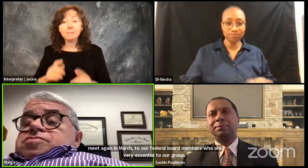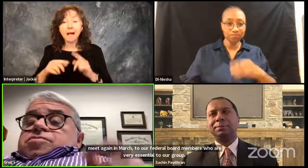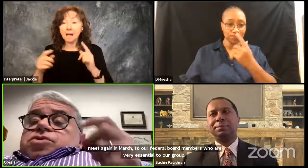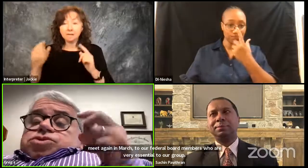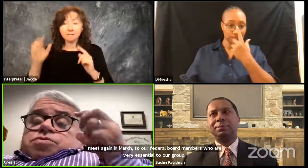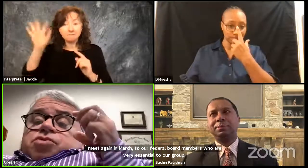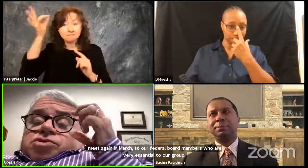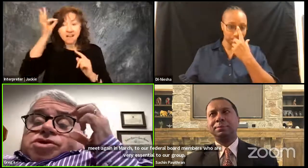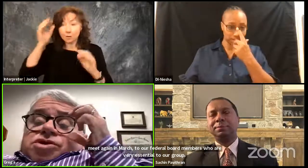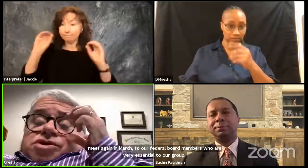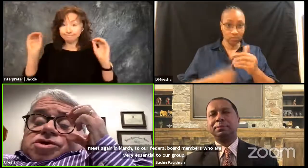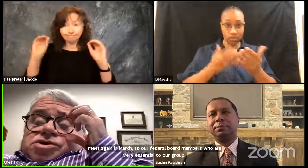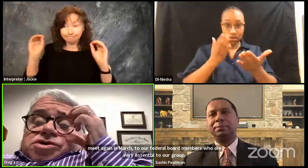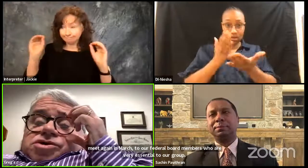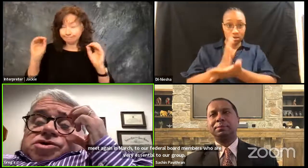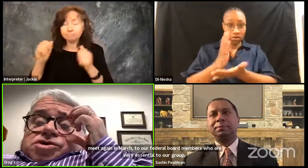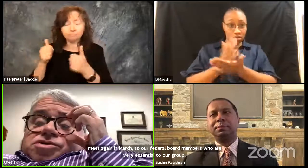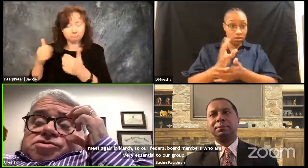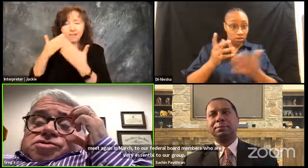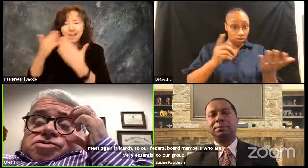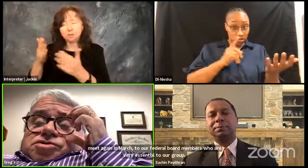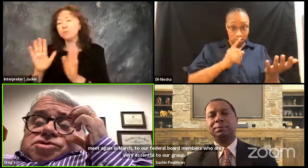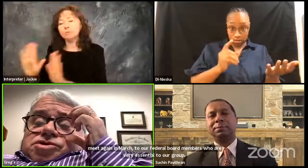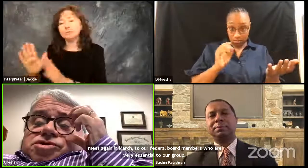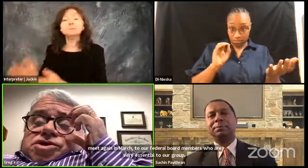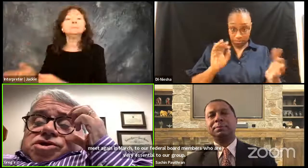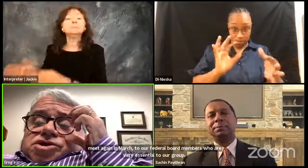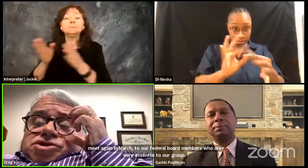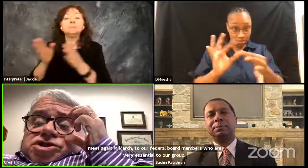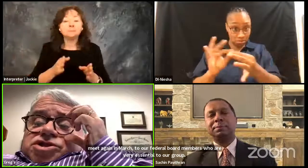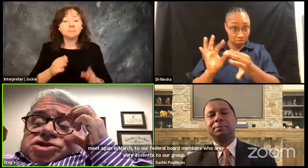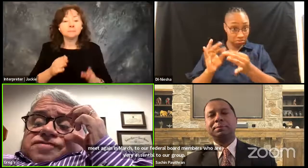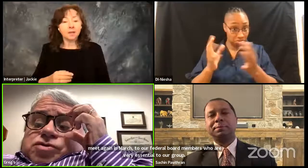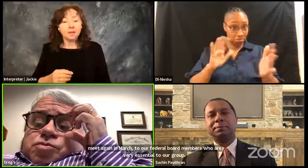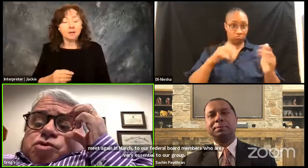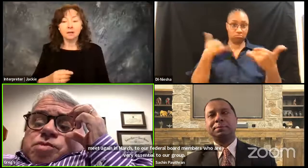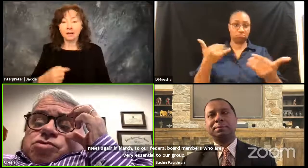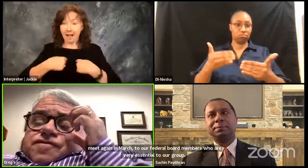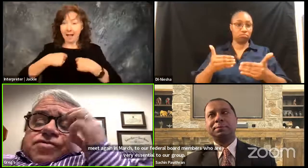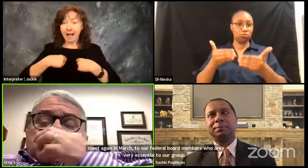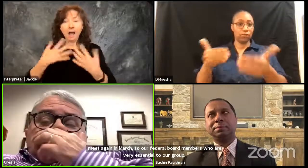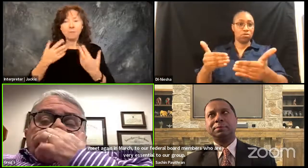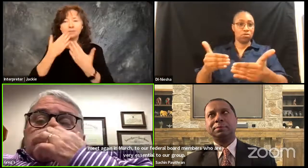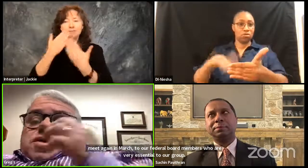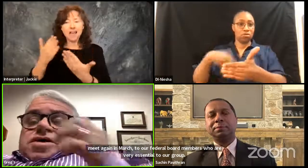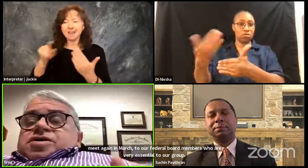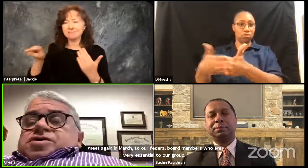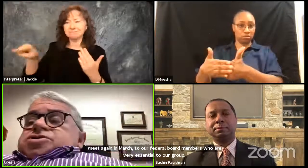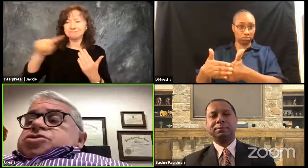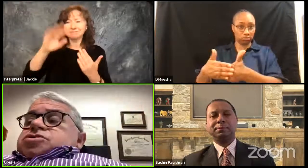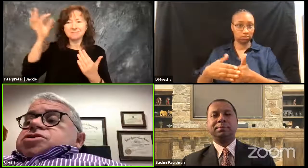And most importantly, I would like to thank the Federal Board members for their continued attendance.